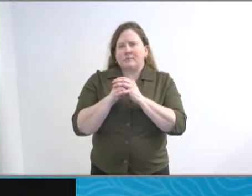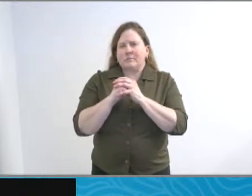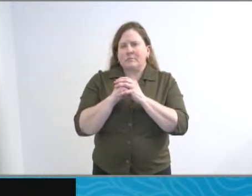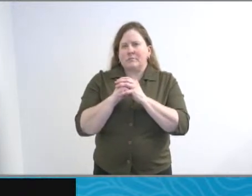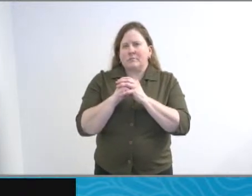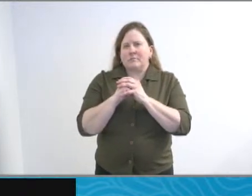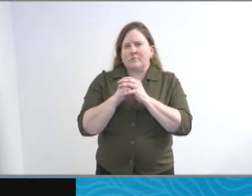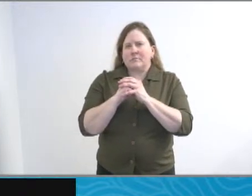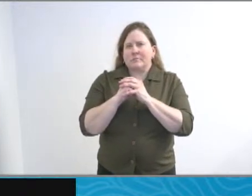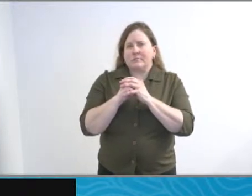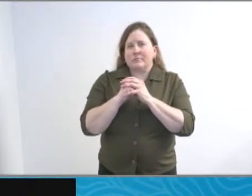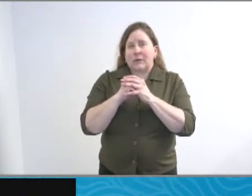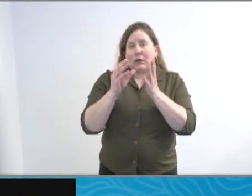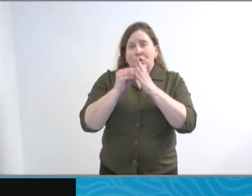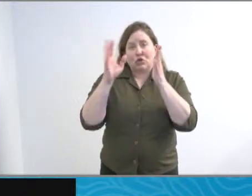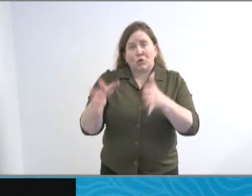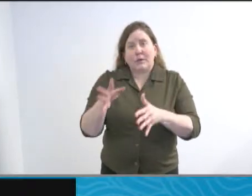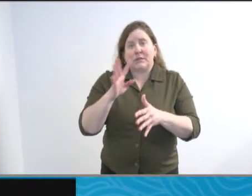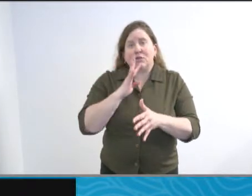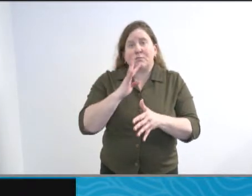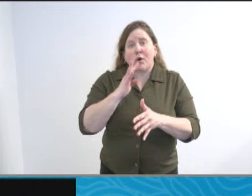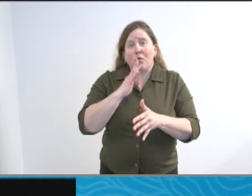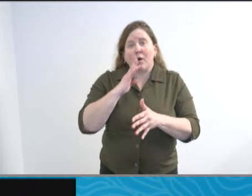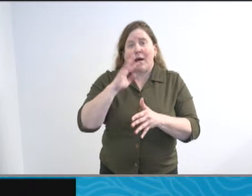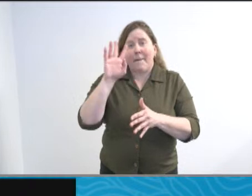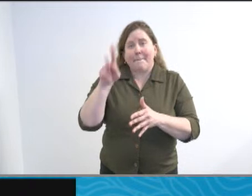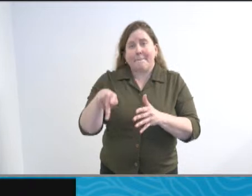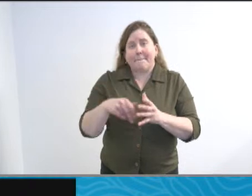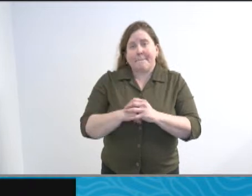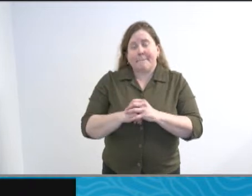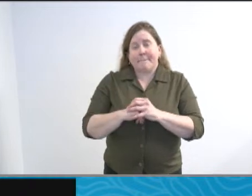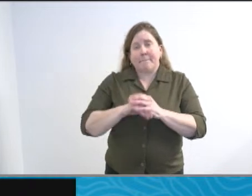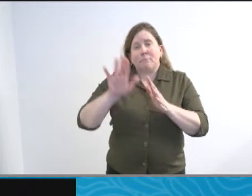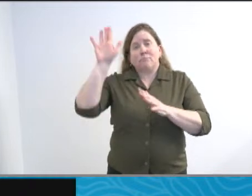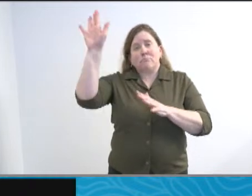and find out more of what they feel is important as we